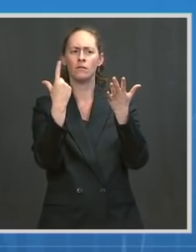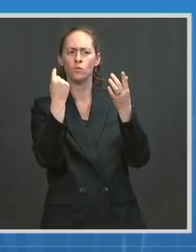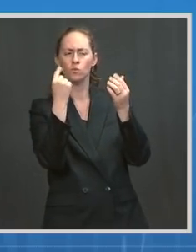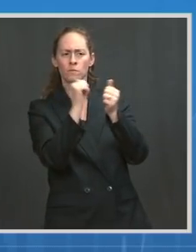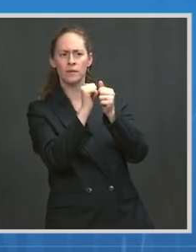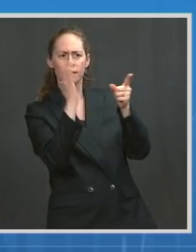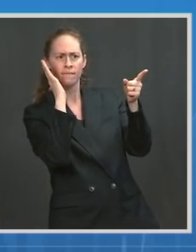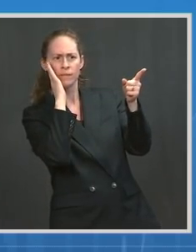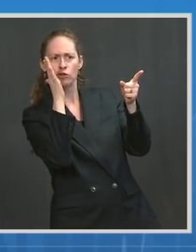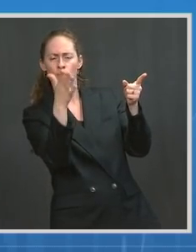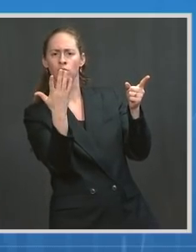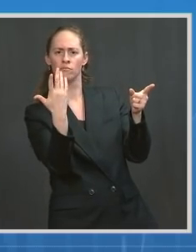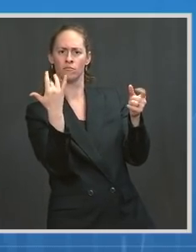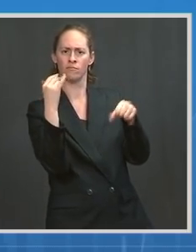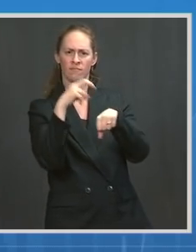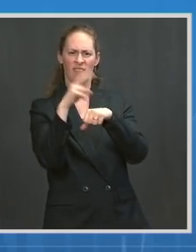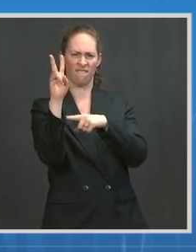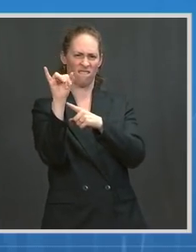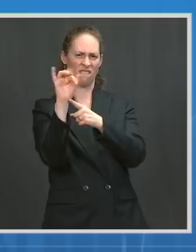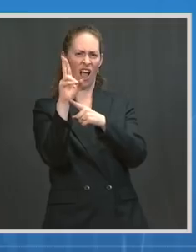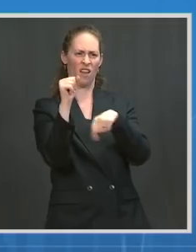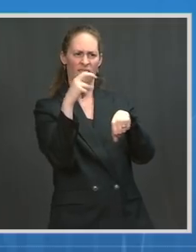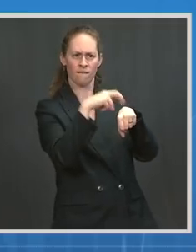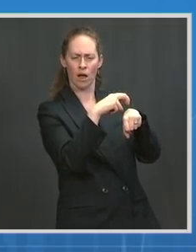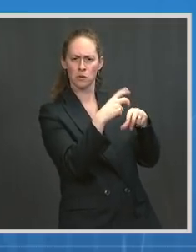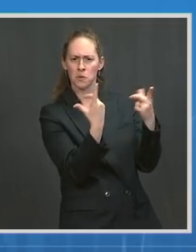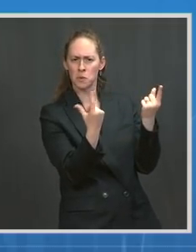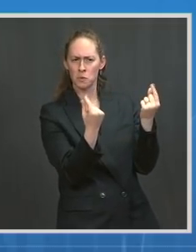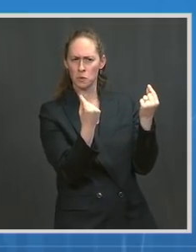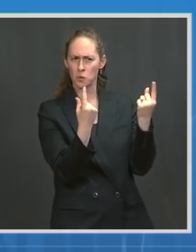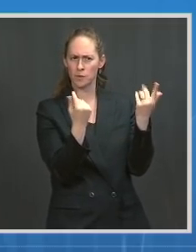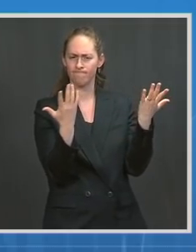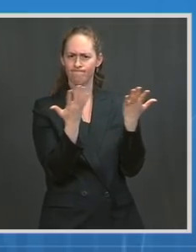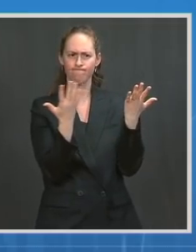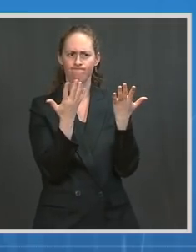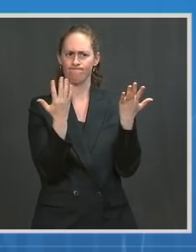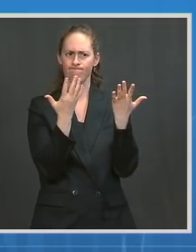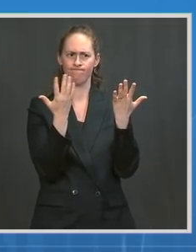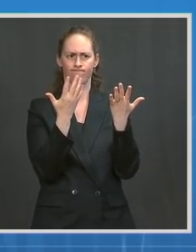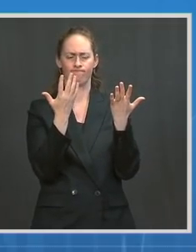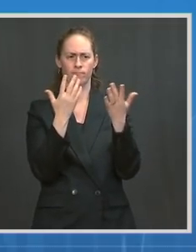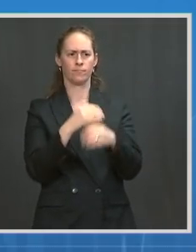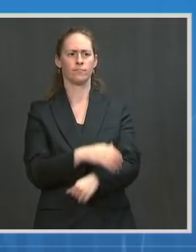and that is the development of a universal coronavirus vaccine. If I can have the first slide.